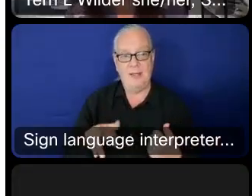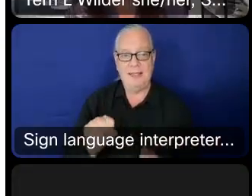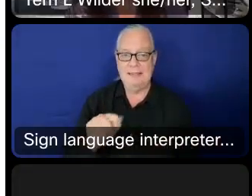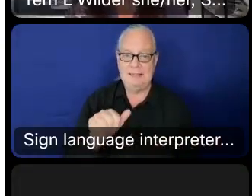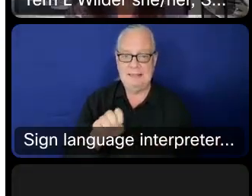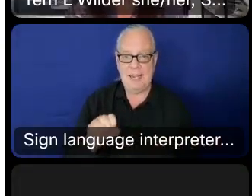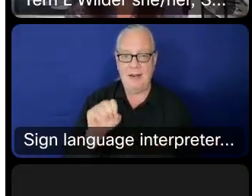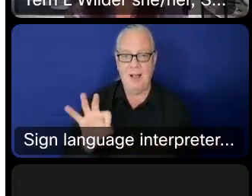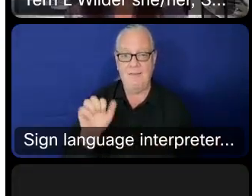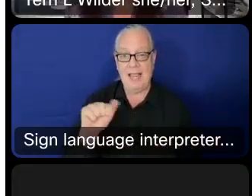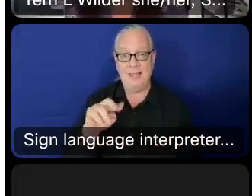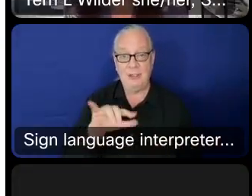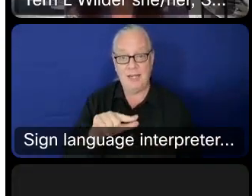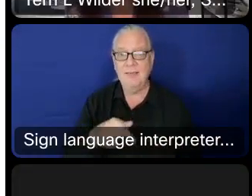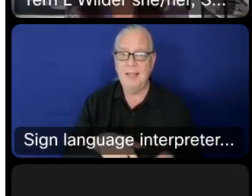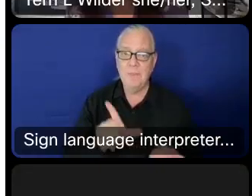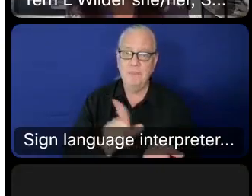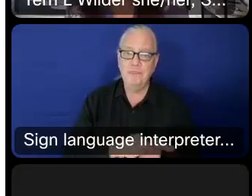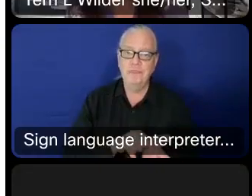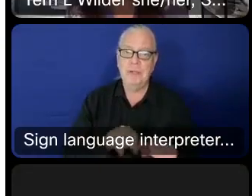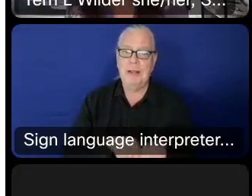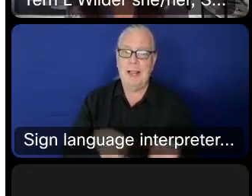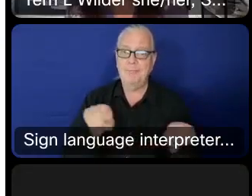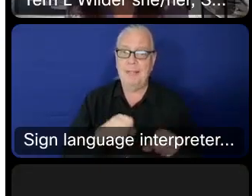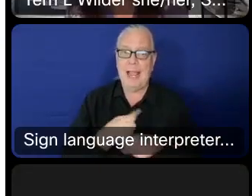annual report that they do on HIV and aging. So, they now have